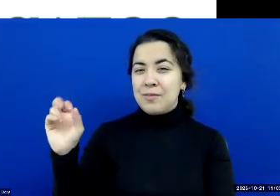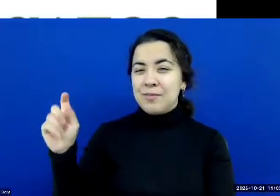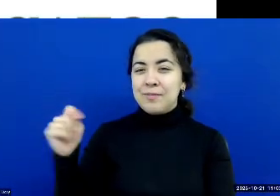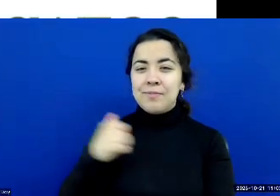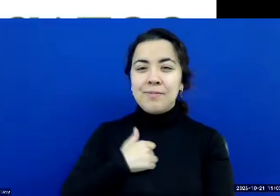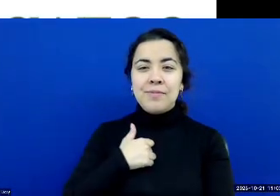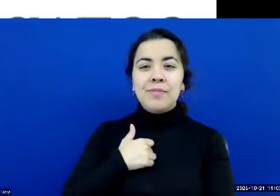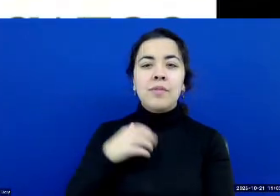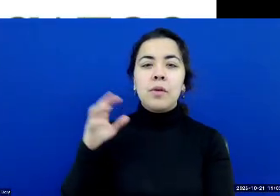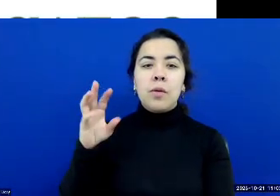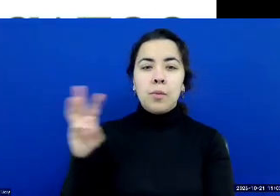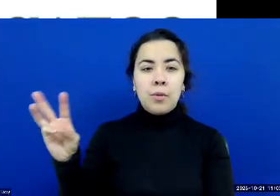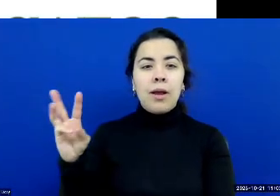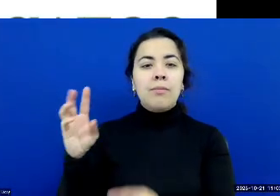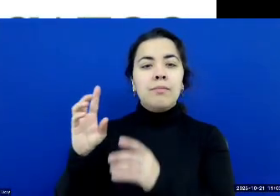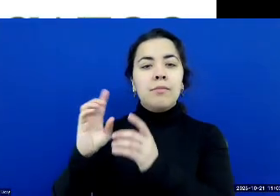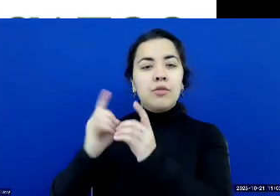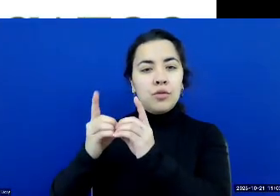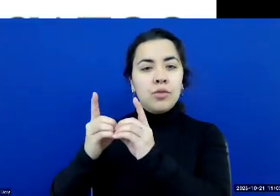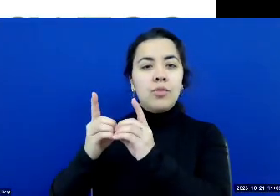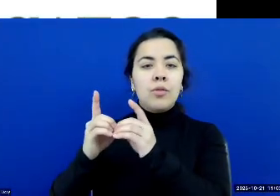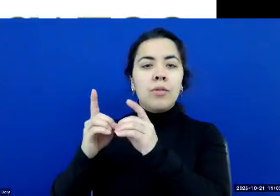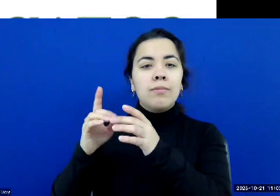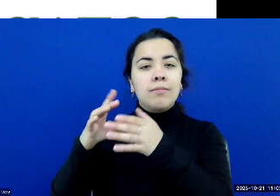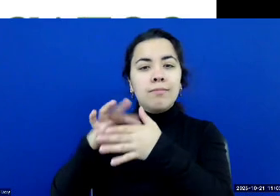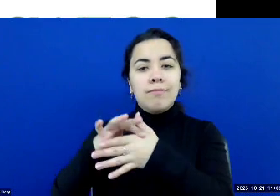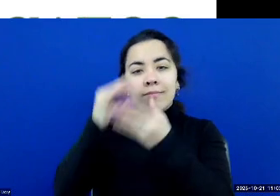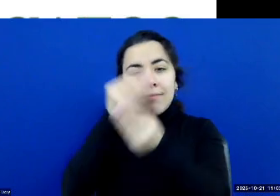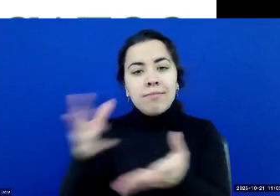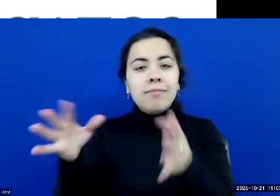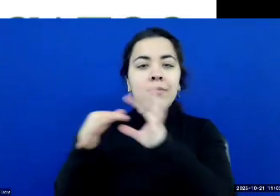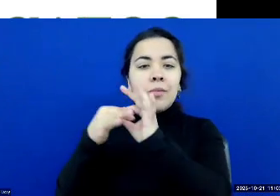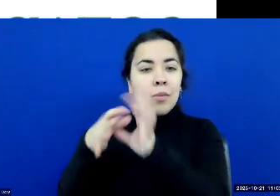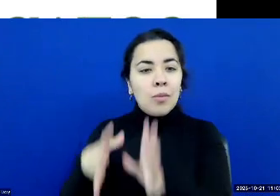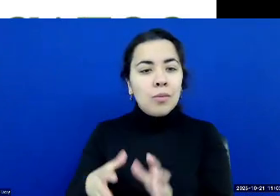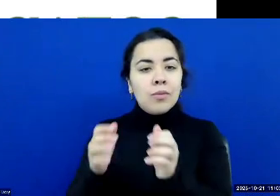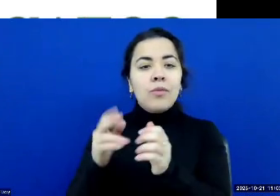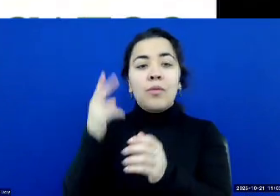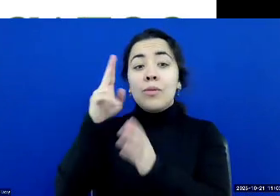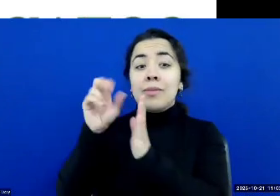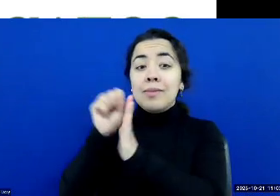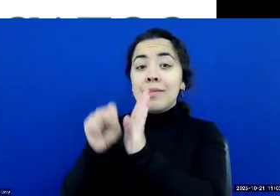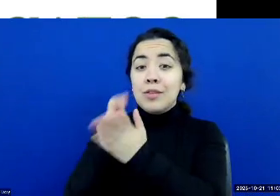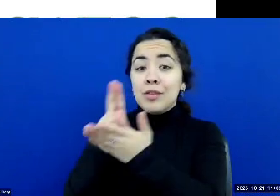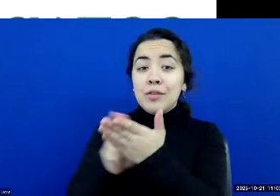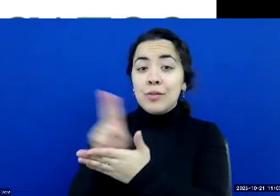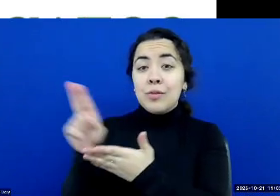Kathleen DeForest: I'm the Web and Digital Content Coordinator for the State University of New York at Oswego.